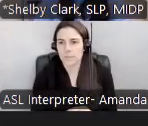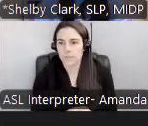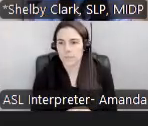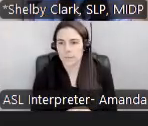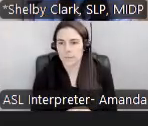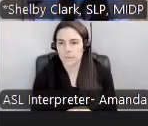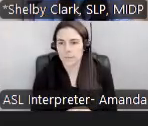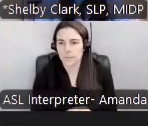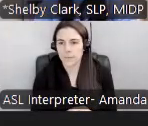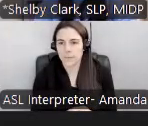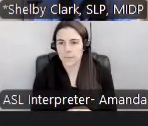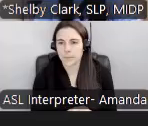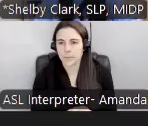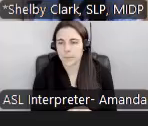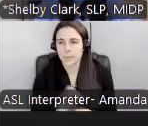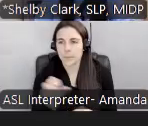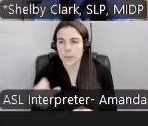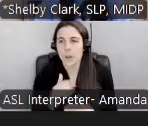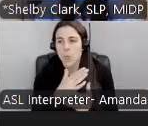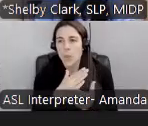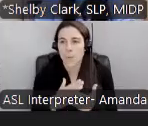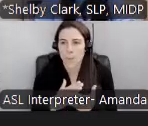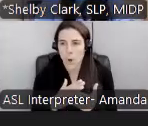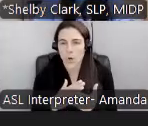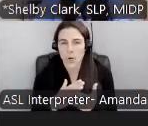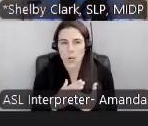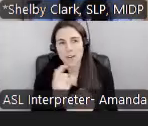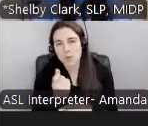Another part of intelligibility and clarity includes